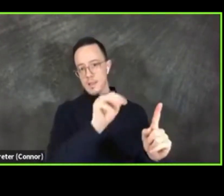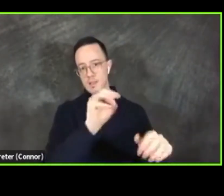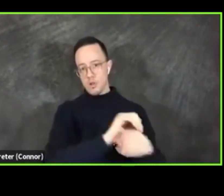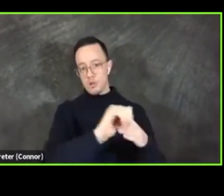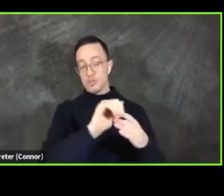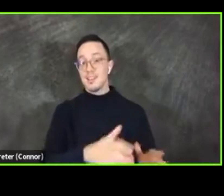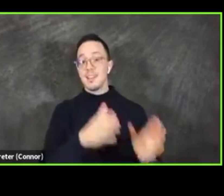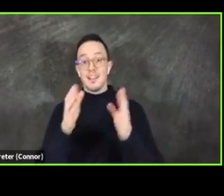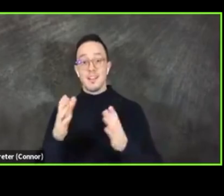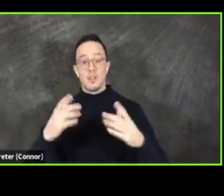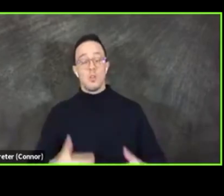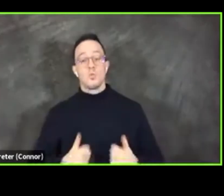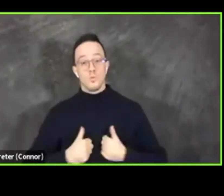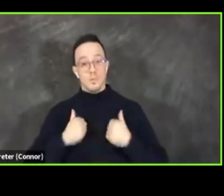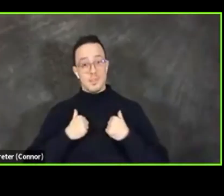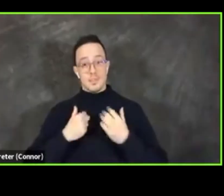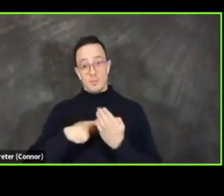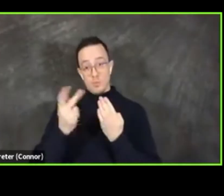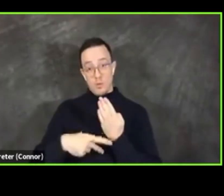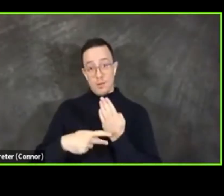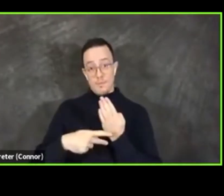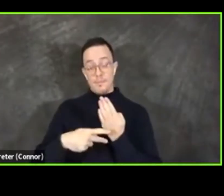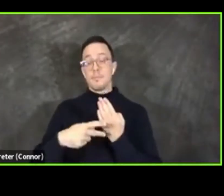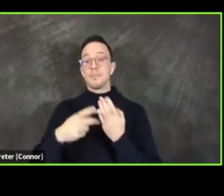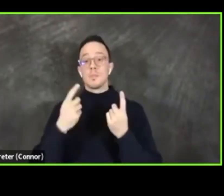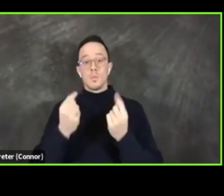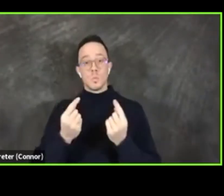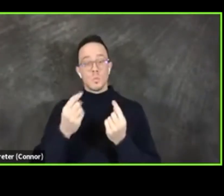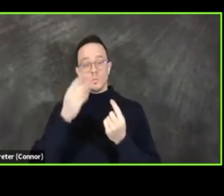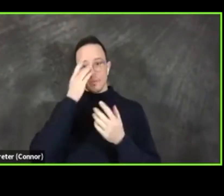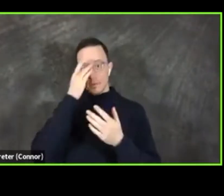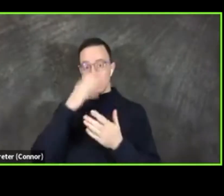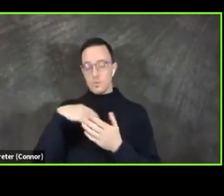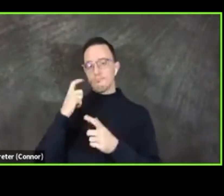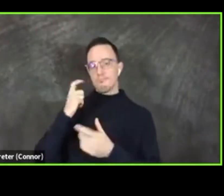MADE POSSIBLE BY THE CRAIG H. NEILSEN FOUNDATION AND NEW YORK CITY DEPARTMENT OF CULTURAL AFFAIRS